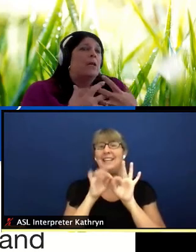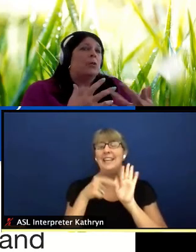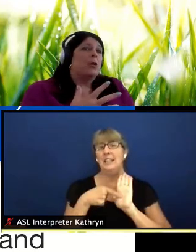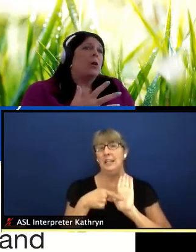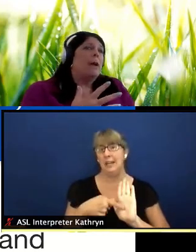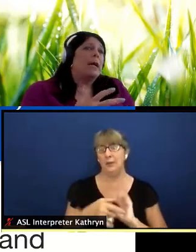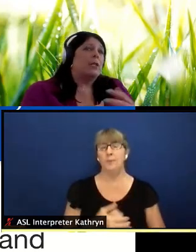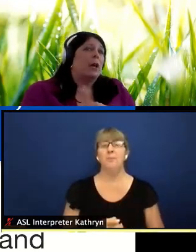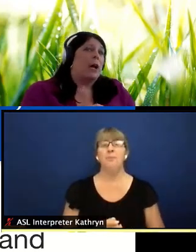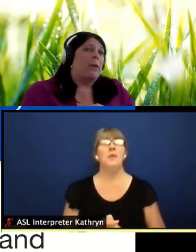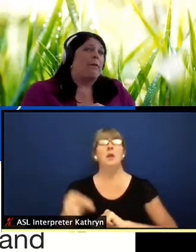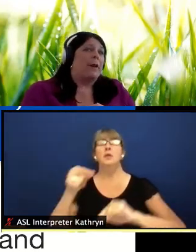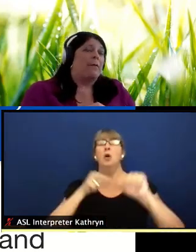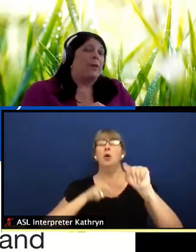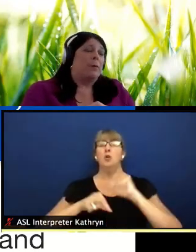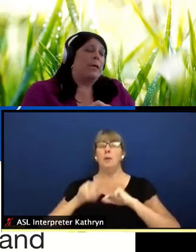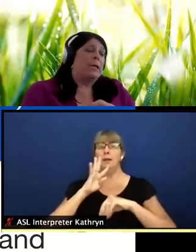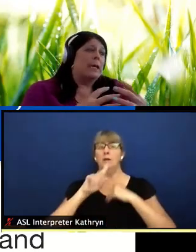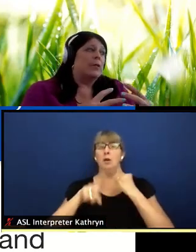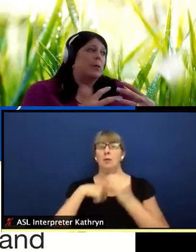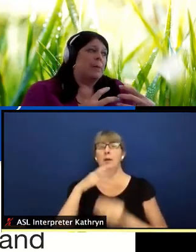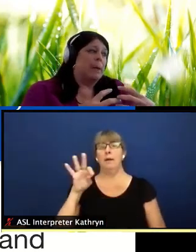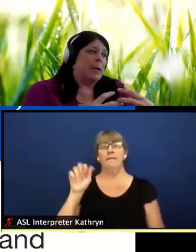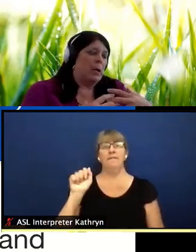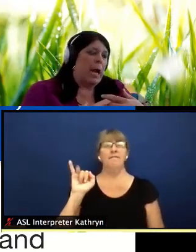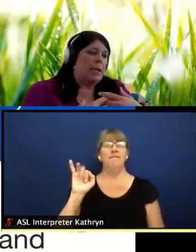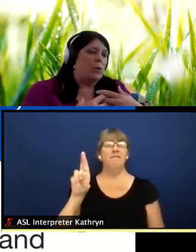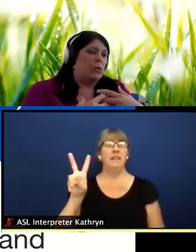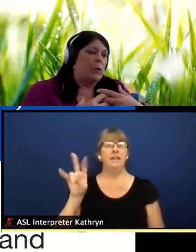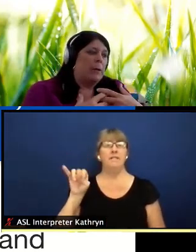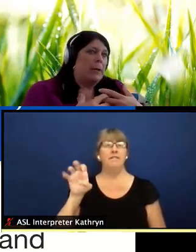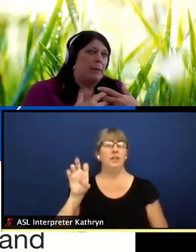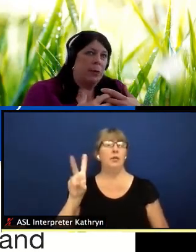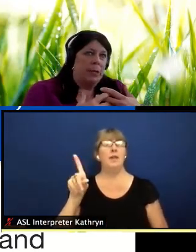So I'll go back and talk about Fairview because that's really been our last really big push.